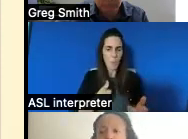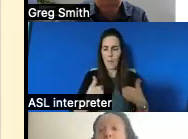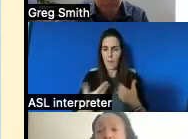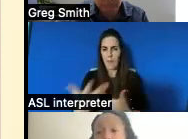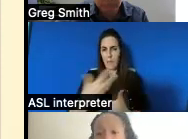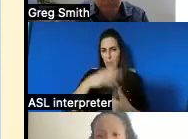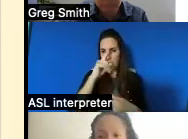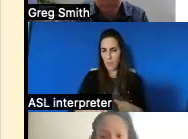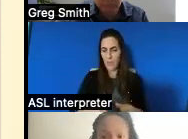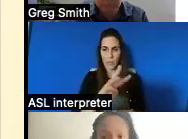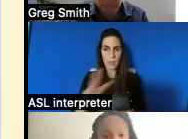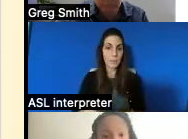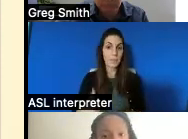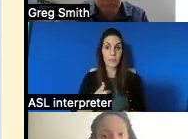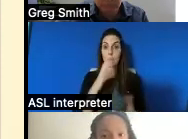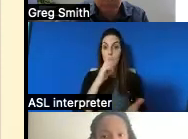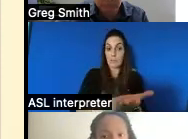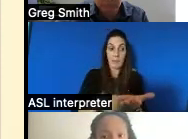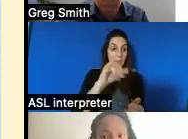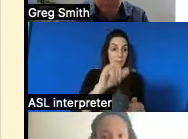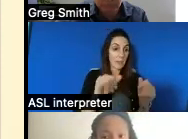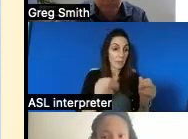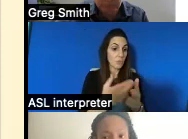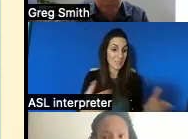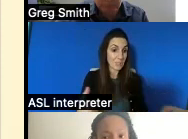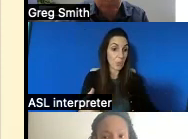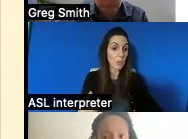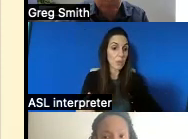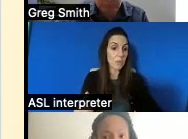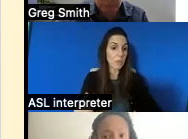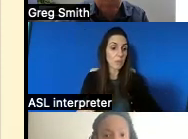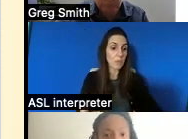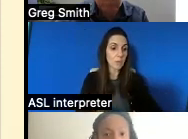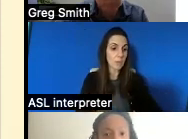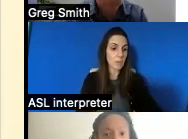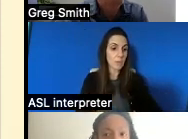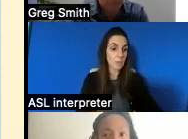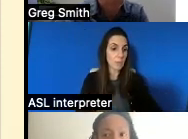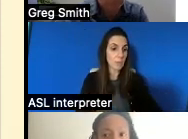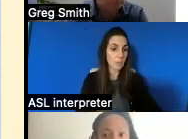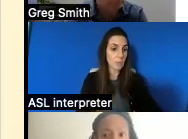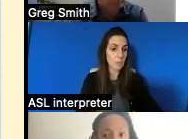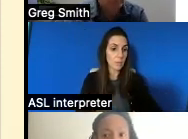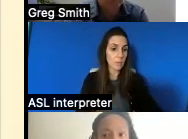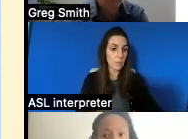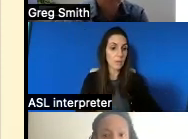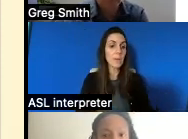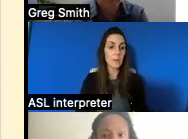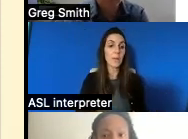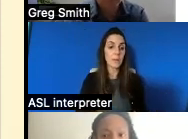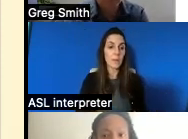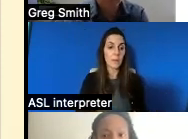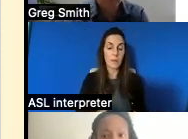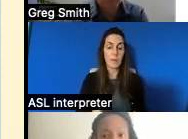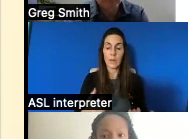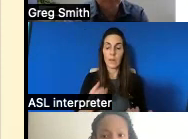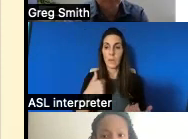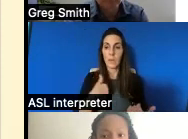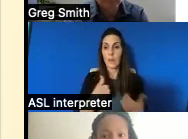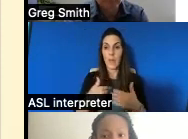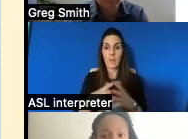be talking about these resources in particular and we have a lot of resources here listed by